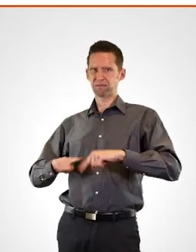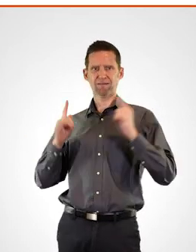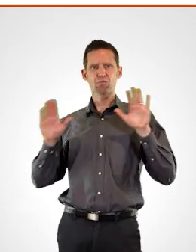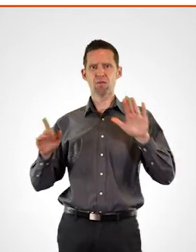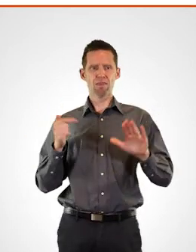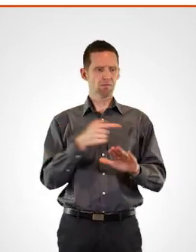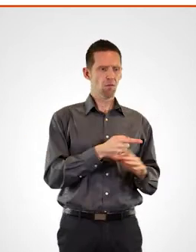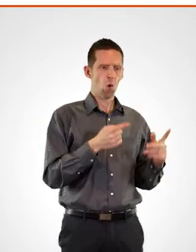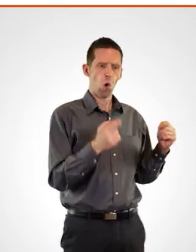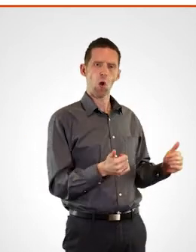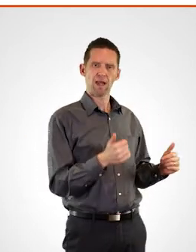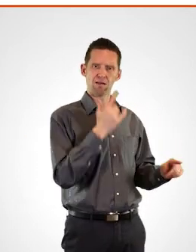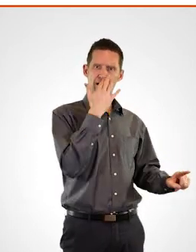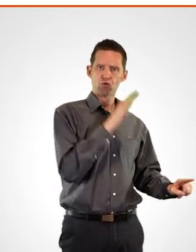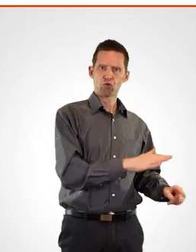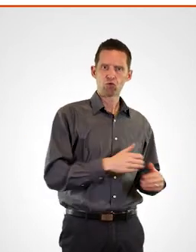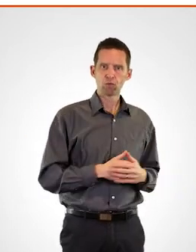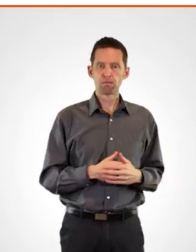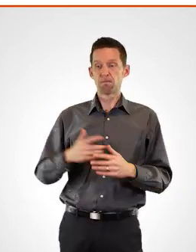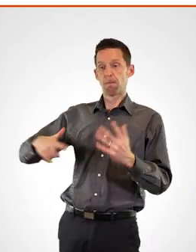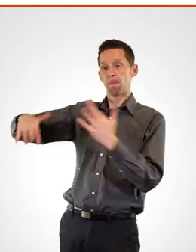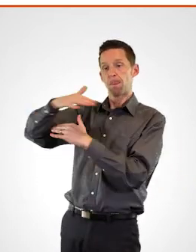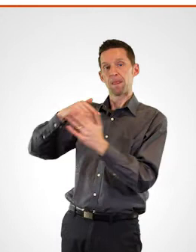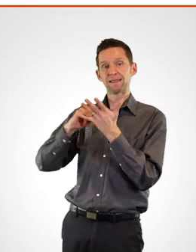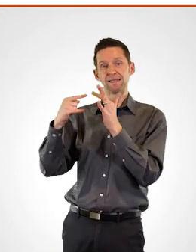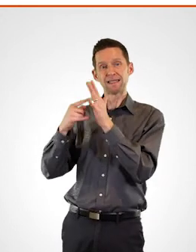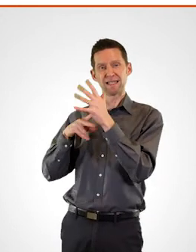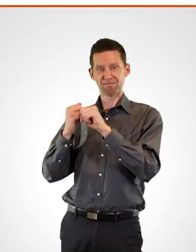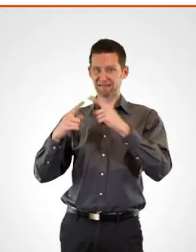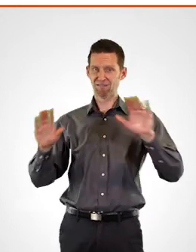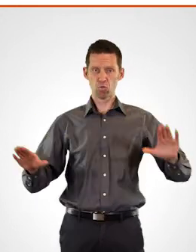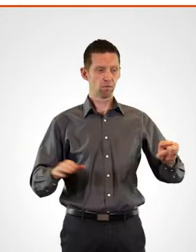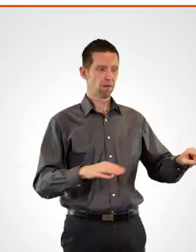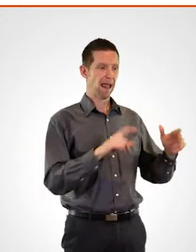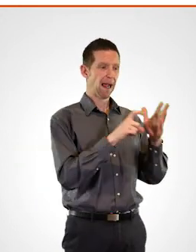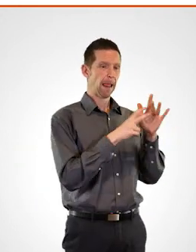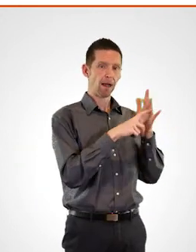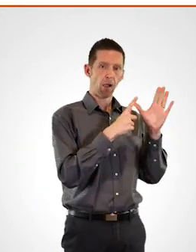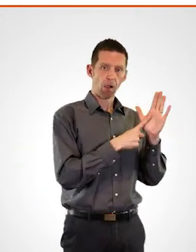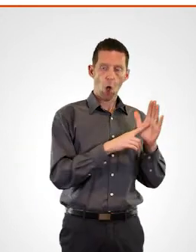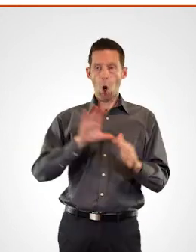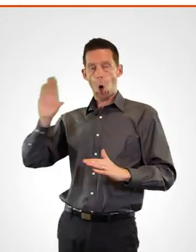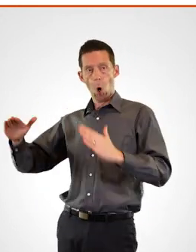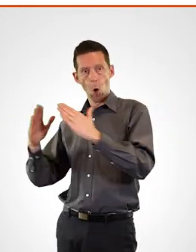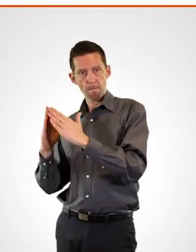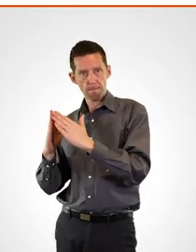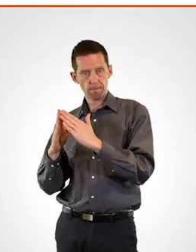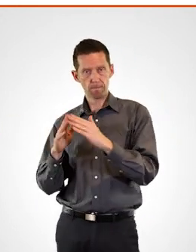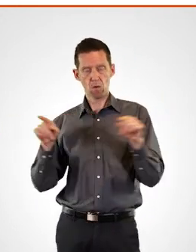than what we're seeing in the early years. Also, the setting - the clinical setting versus the home setting and the clinical setting or the home setting